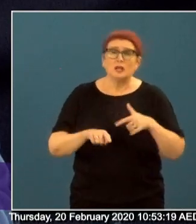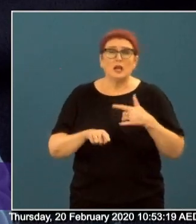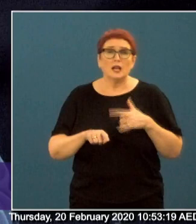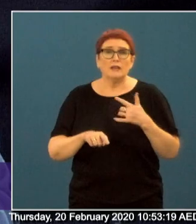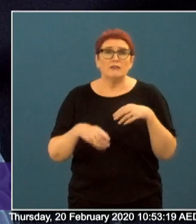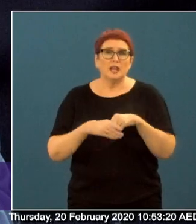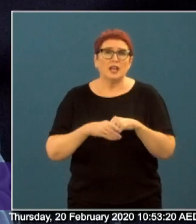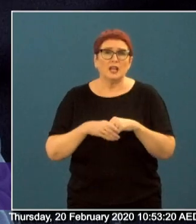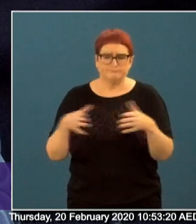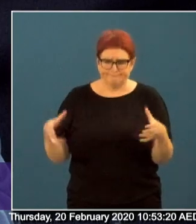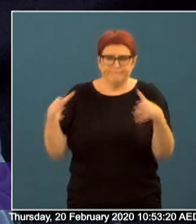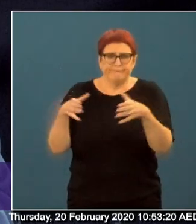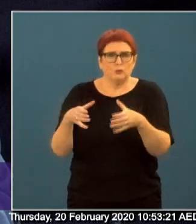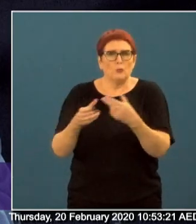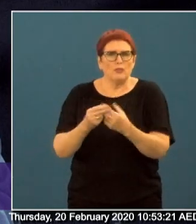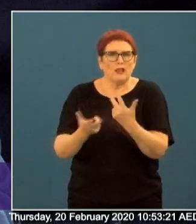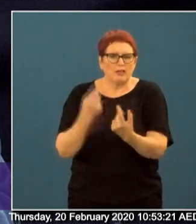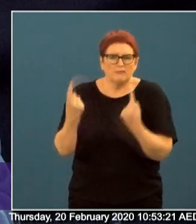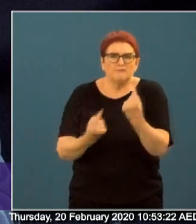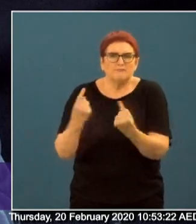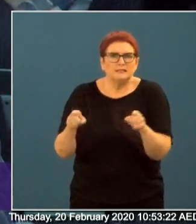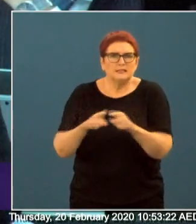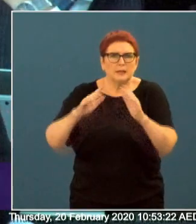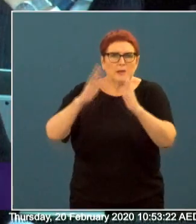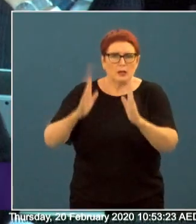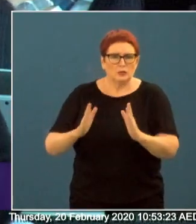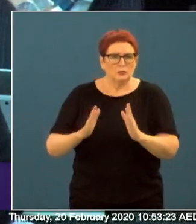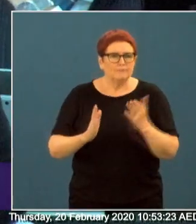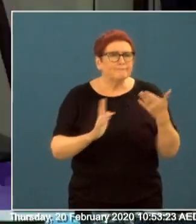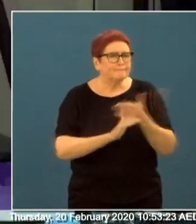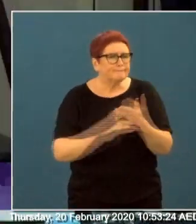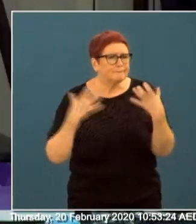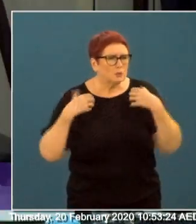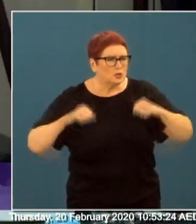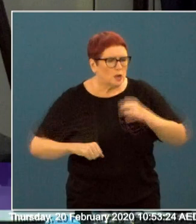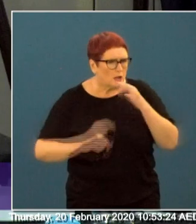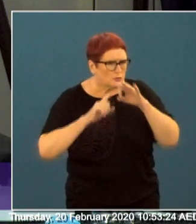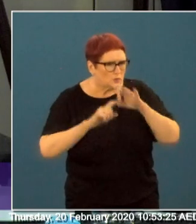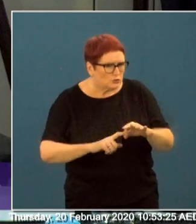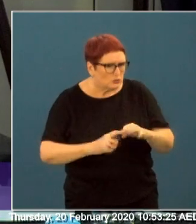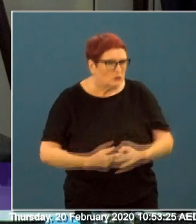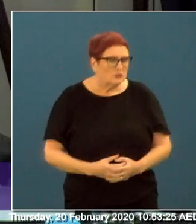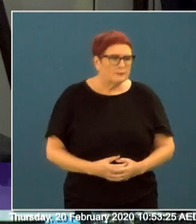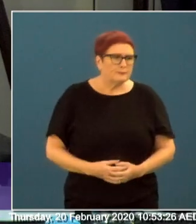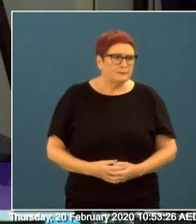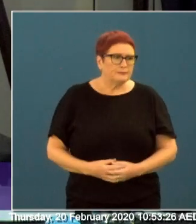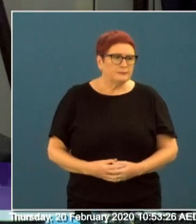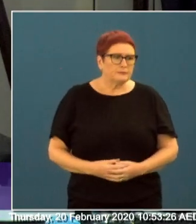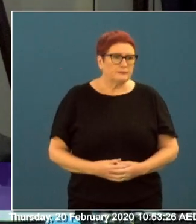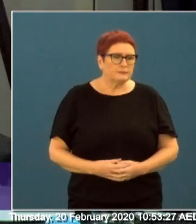congregate living in group homes. Can I be clear about these figures, so we know what we're talking about.